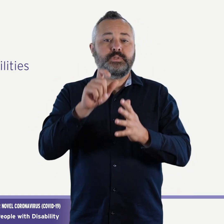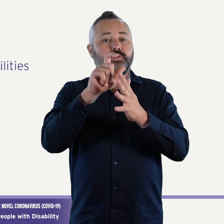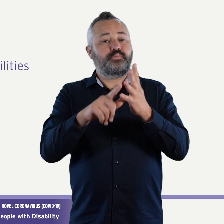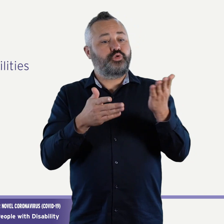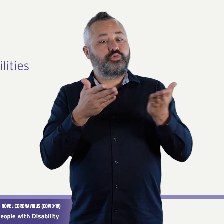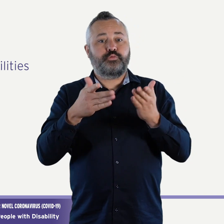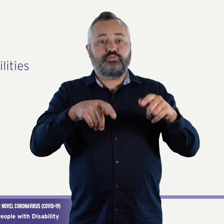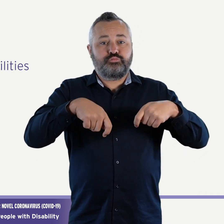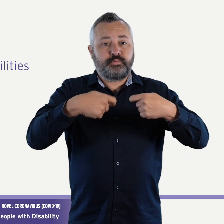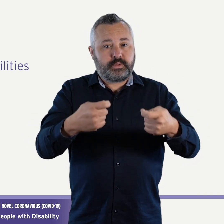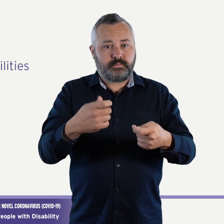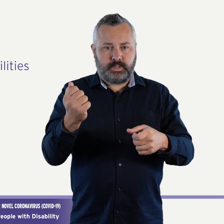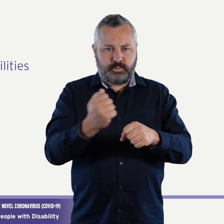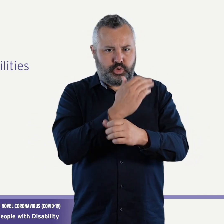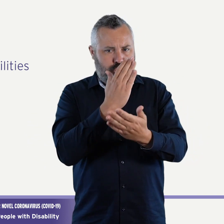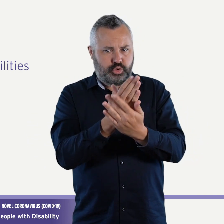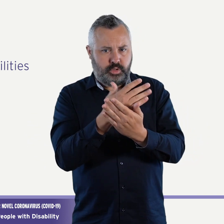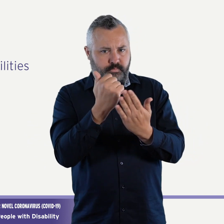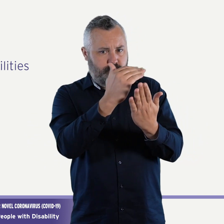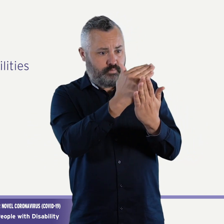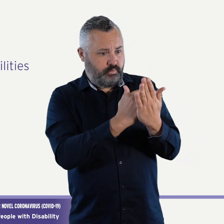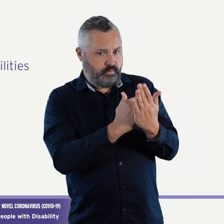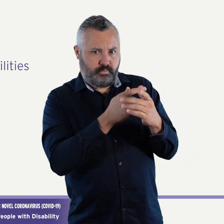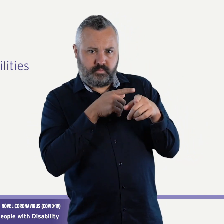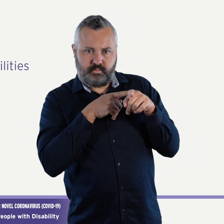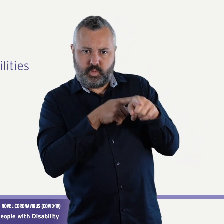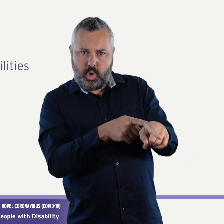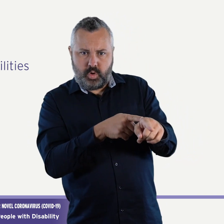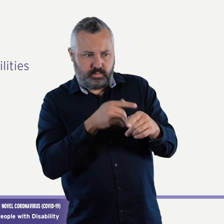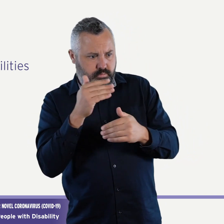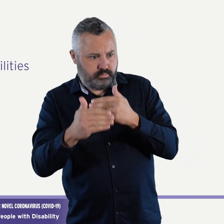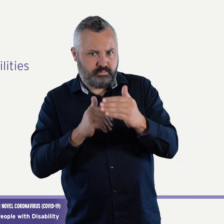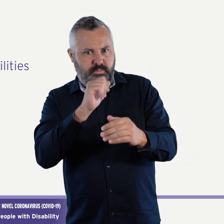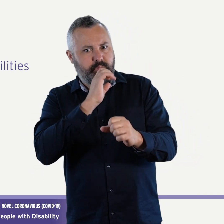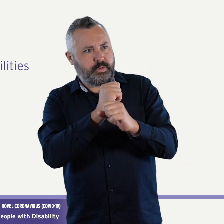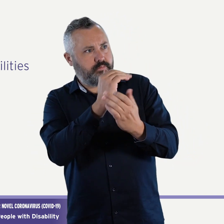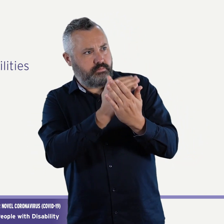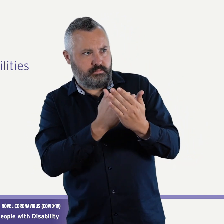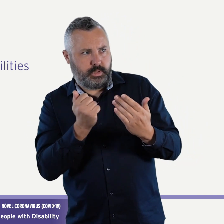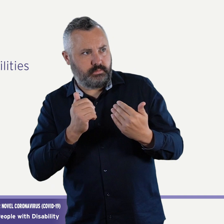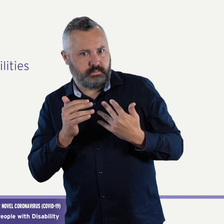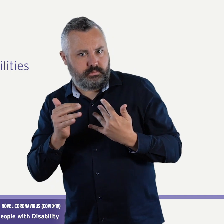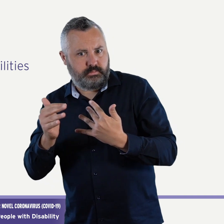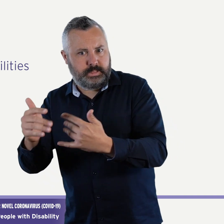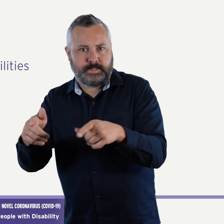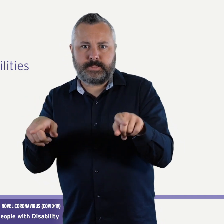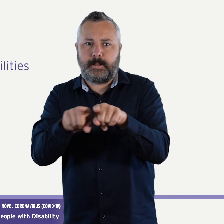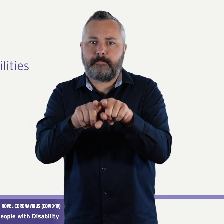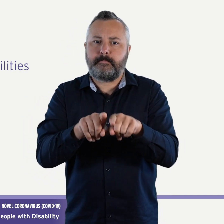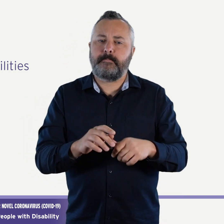Disability service providers are required to ensure procedures, guidelines and standards with their obligations under Commonwealth legislation.